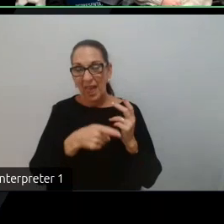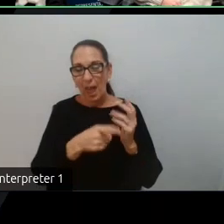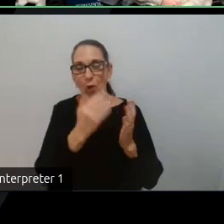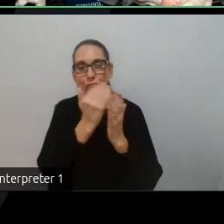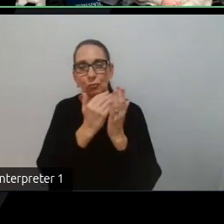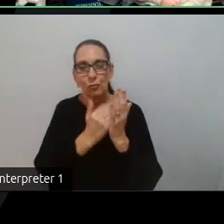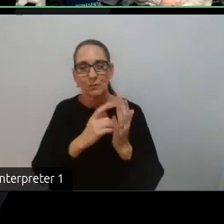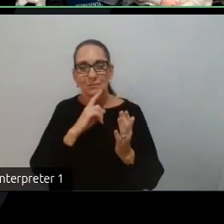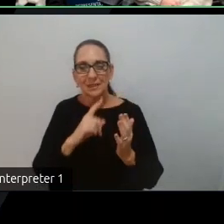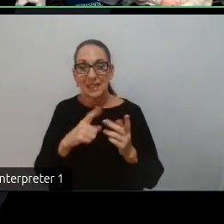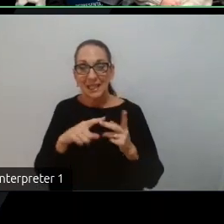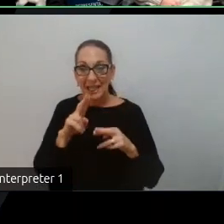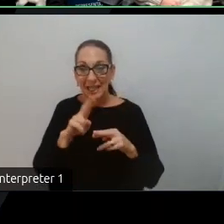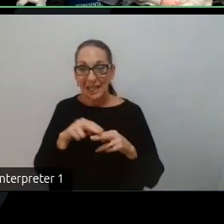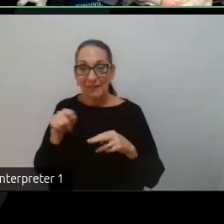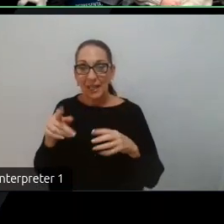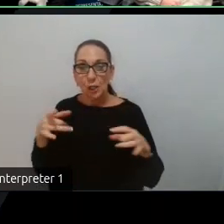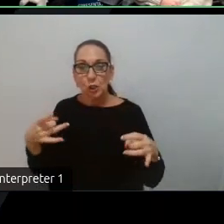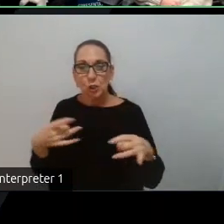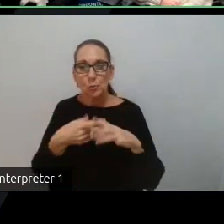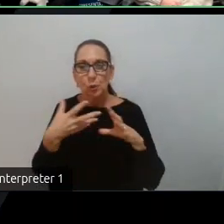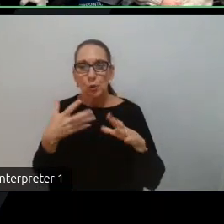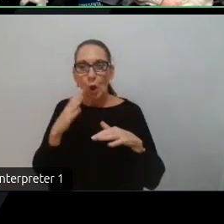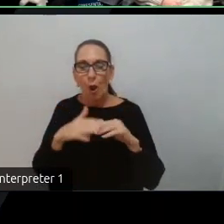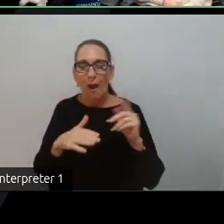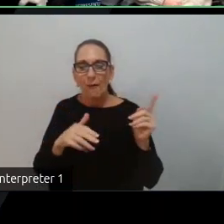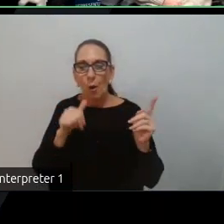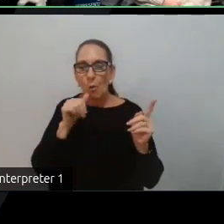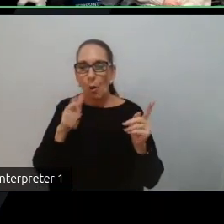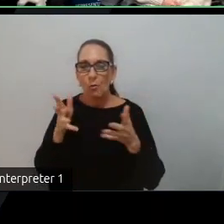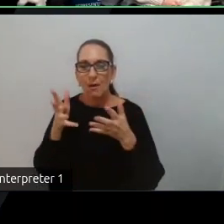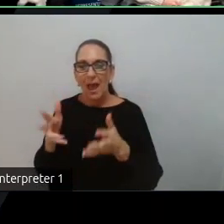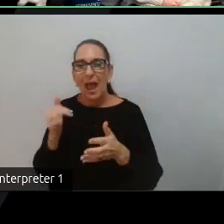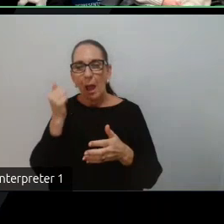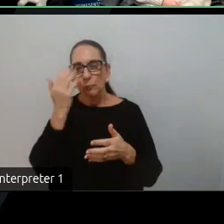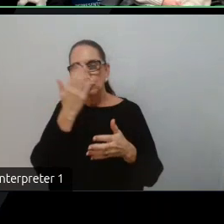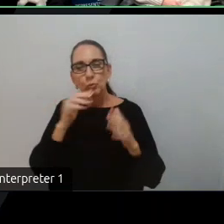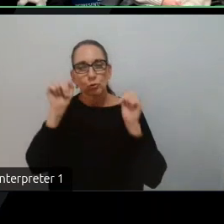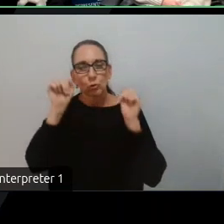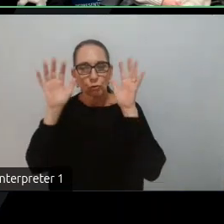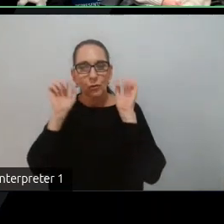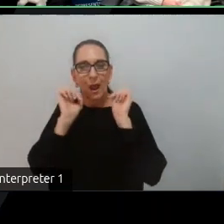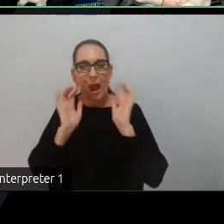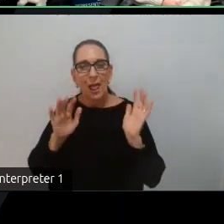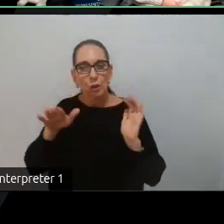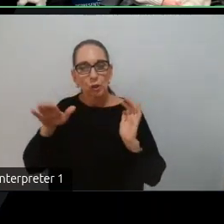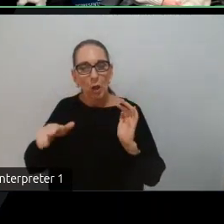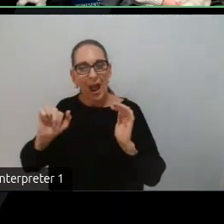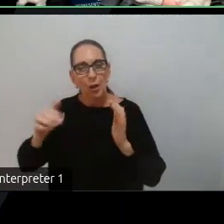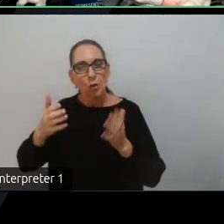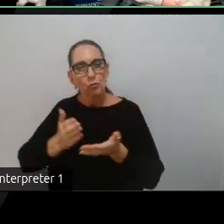um is around denying an Aboriginal Torres Strait Islander um child's right to enjoy their culture